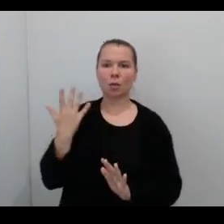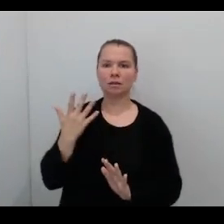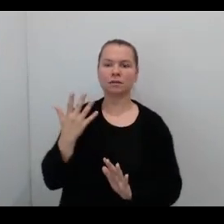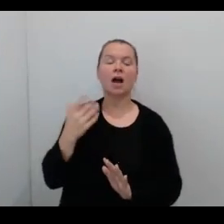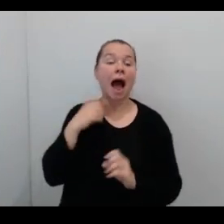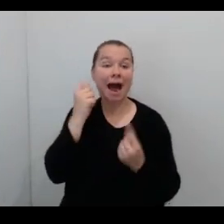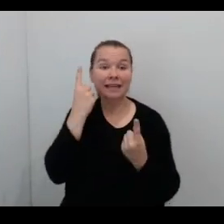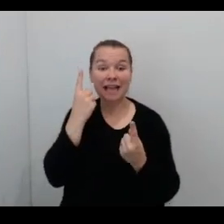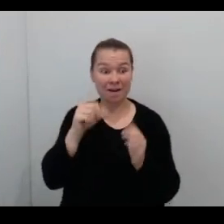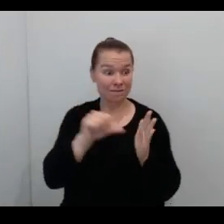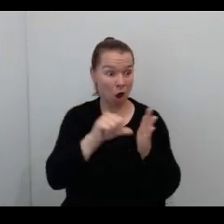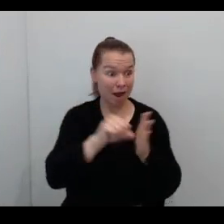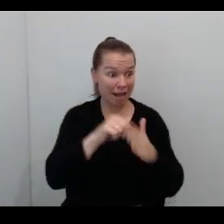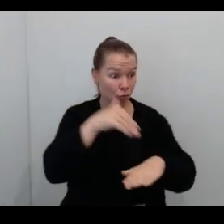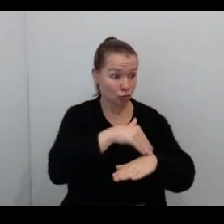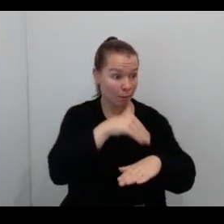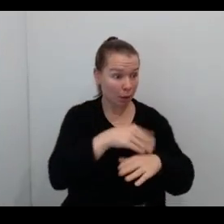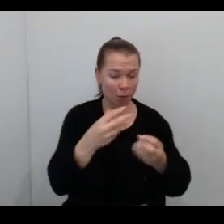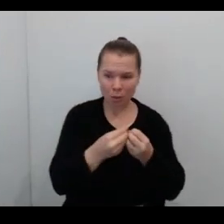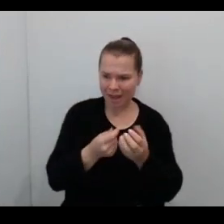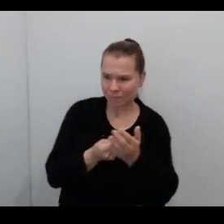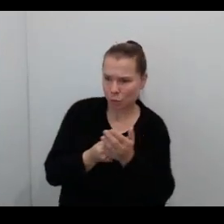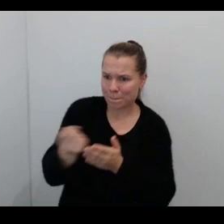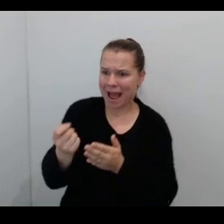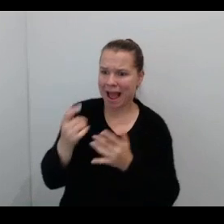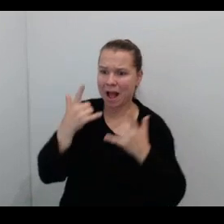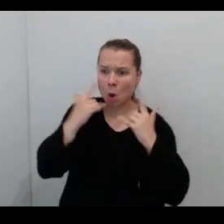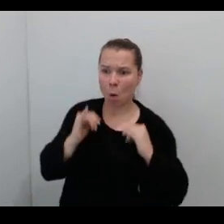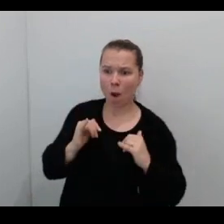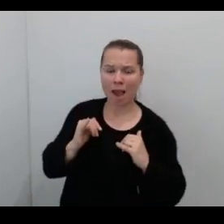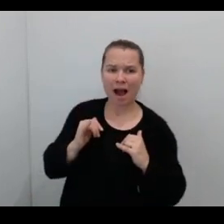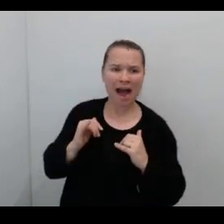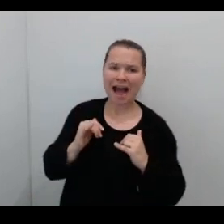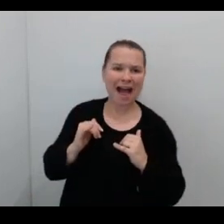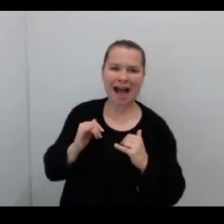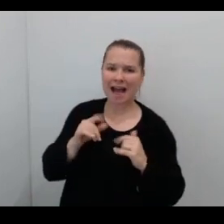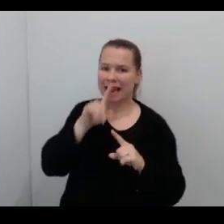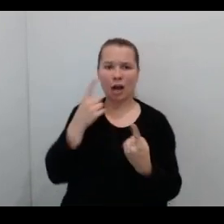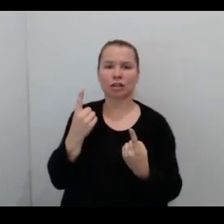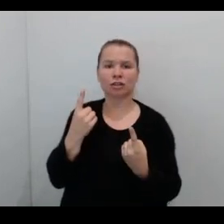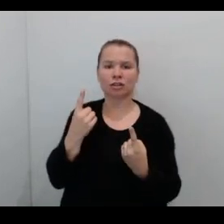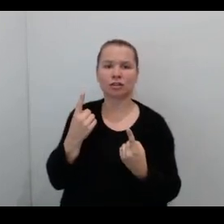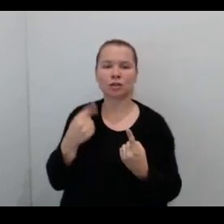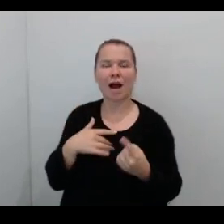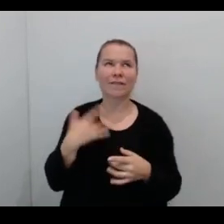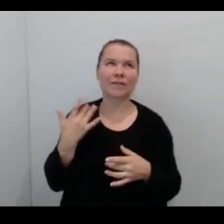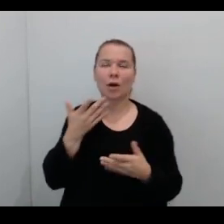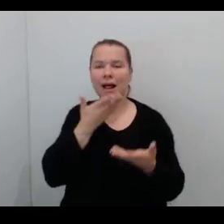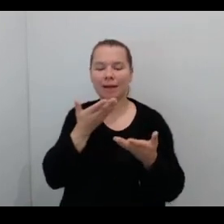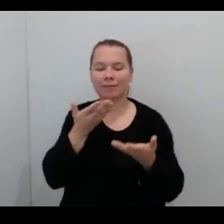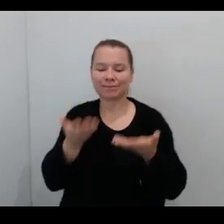trouble so I think this is one of the key bits in this webinar, reminding clients out